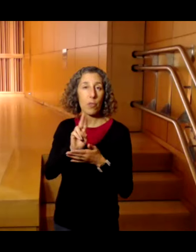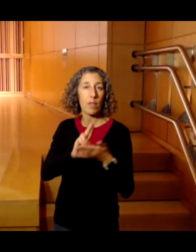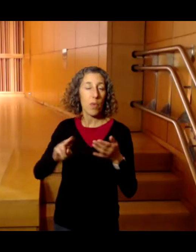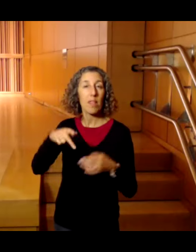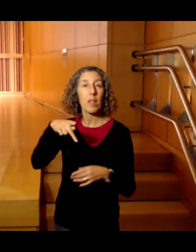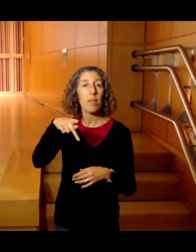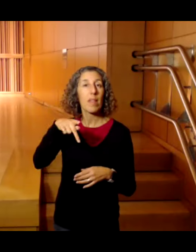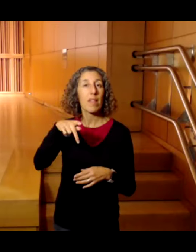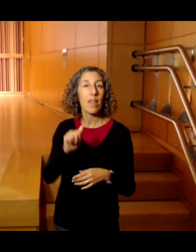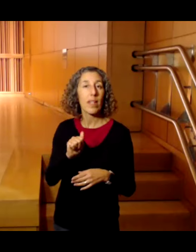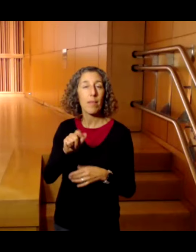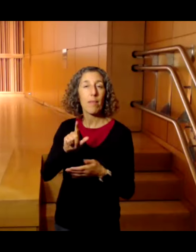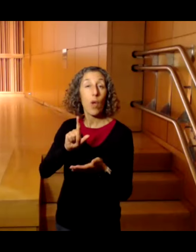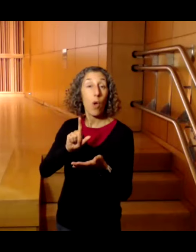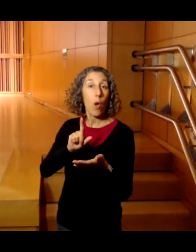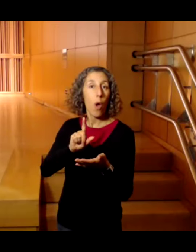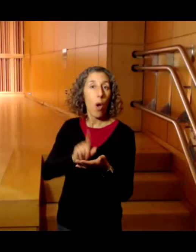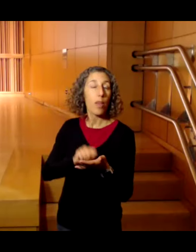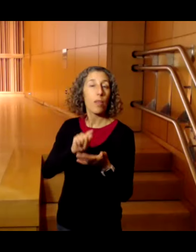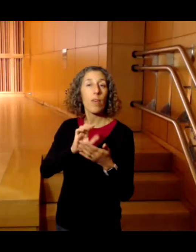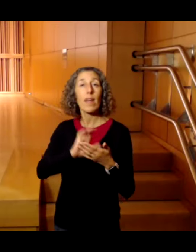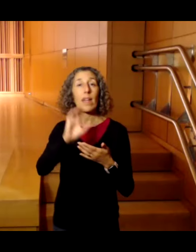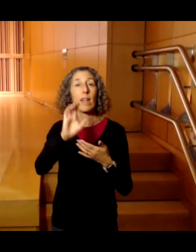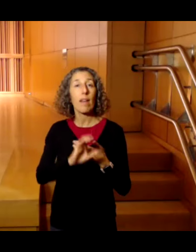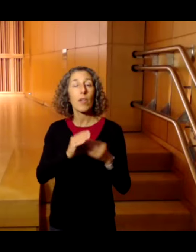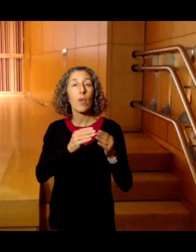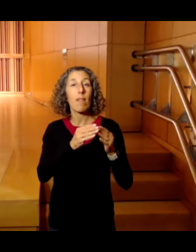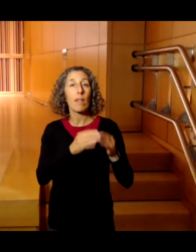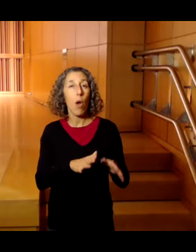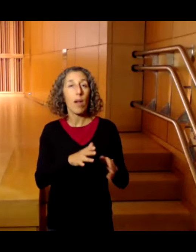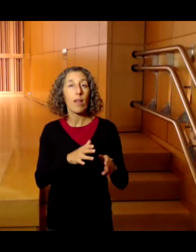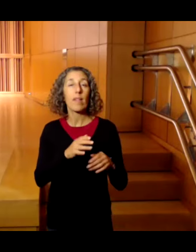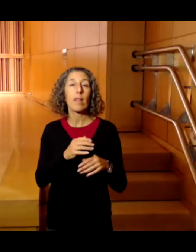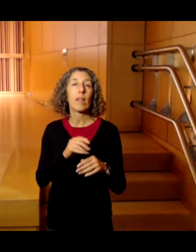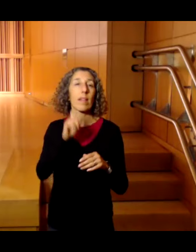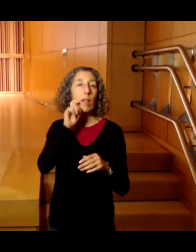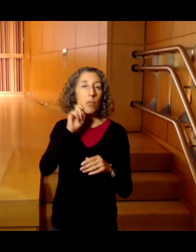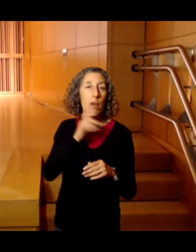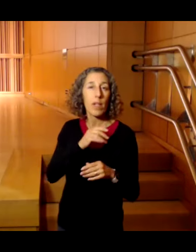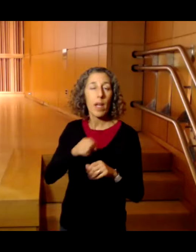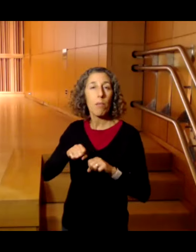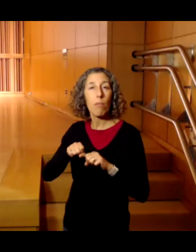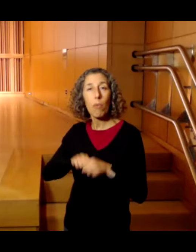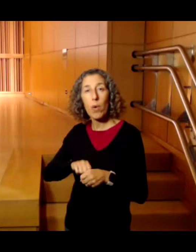He's the author of Calendar of Loss, Race, Sexuality, and Mourning in the early era of AIDS.